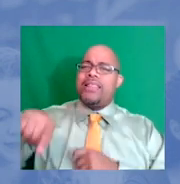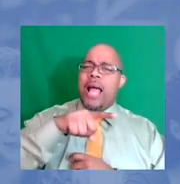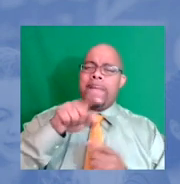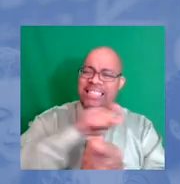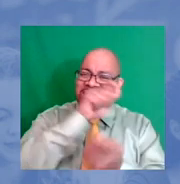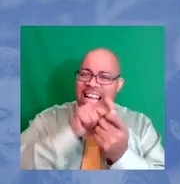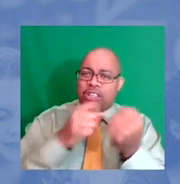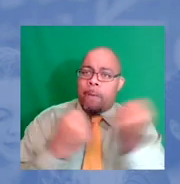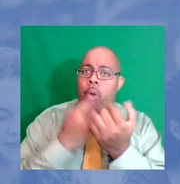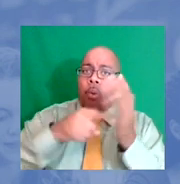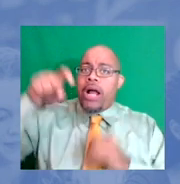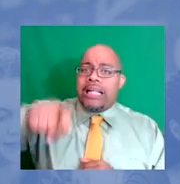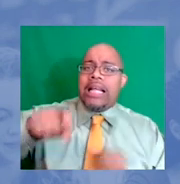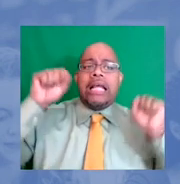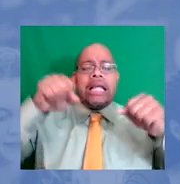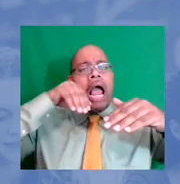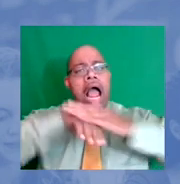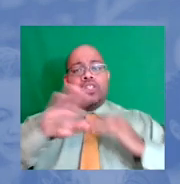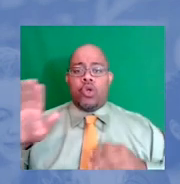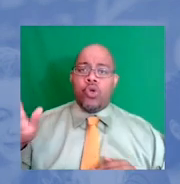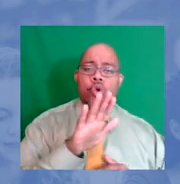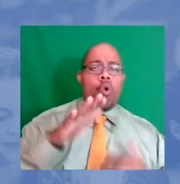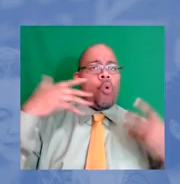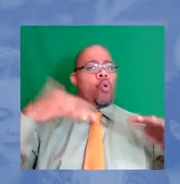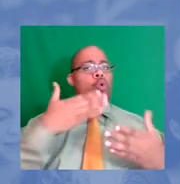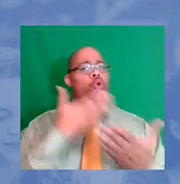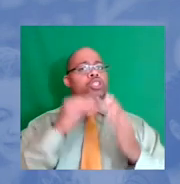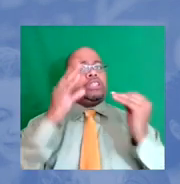THEY CAN ACCESS YOUR BRILLIANT TEACHING. SOMETIMES FOR YOU TO BE ABLE TO DO YOUR JOB